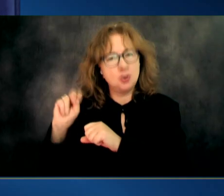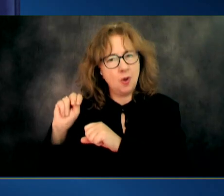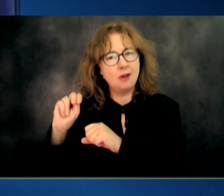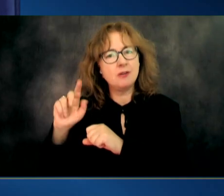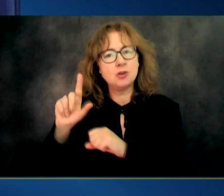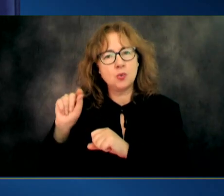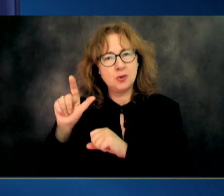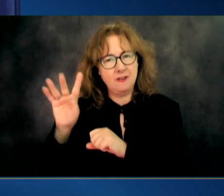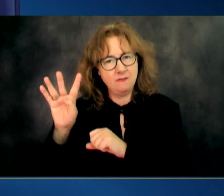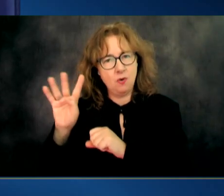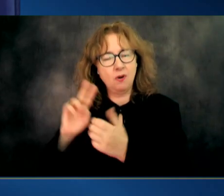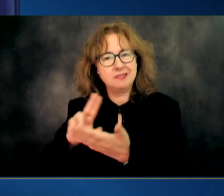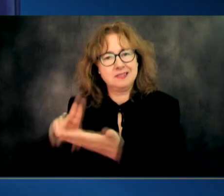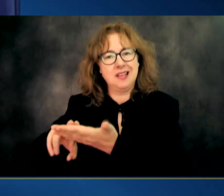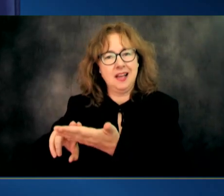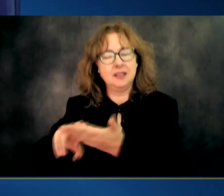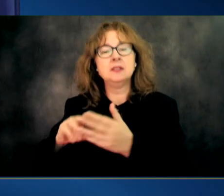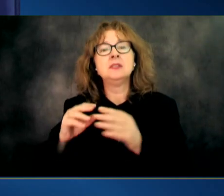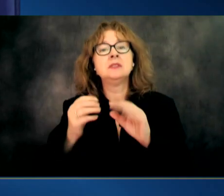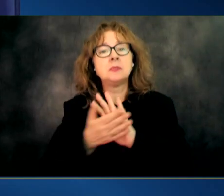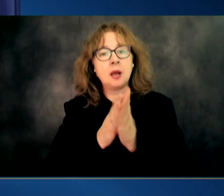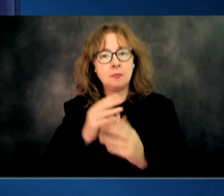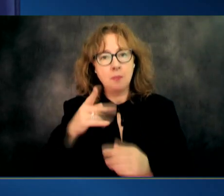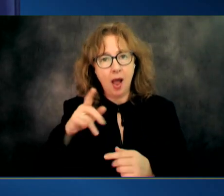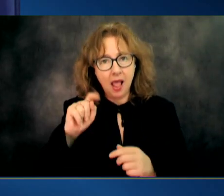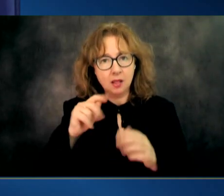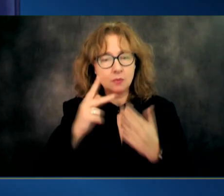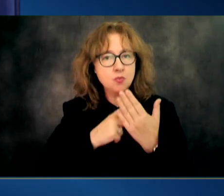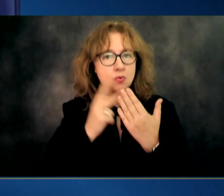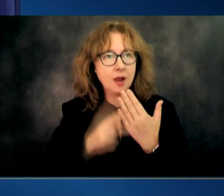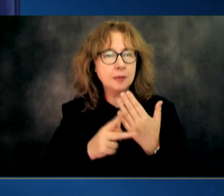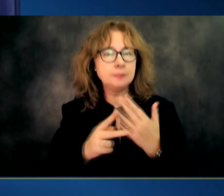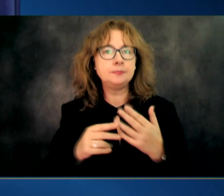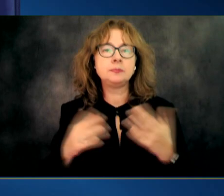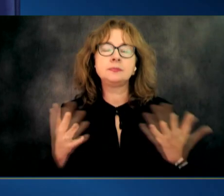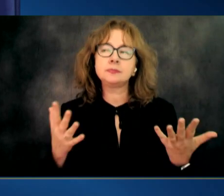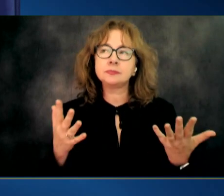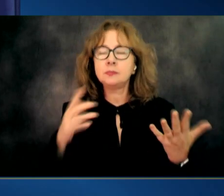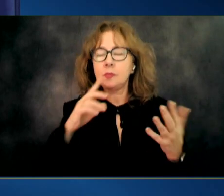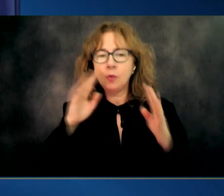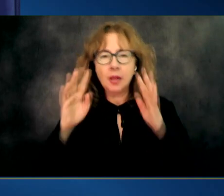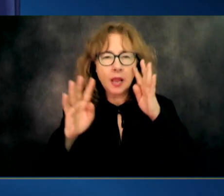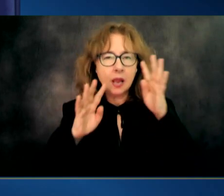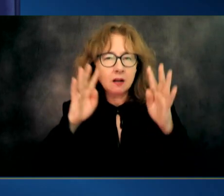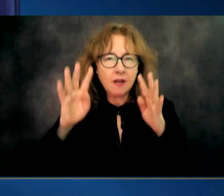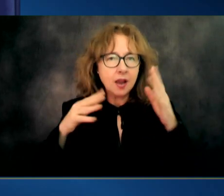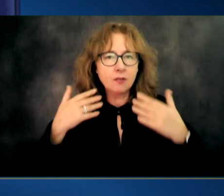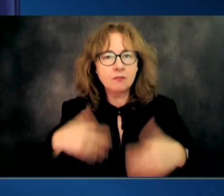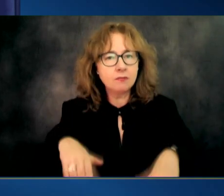This pilot program was really a -- you know, a very innovative way of making sure that